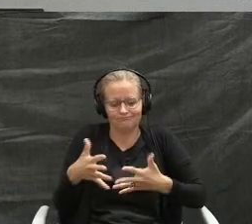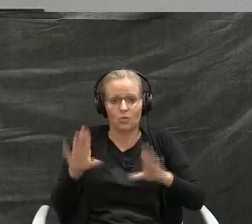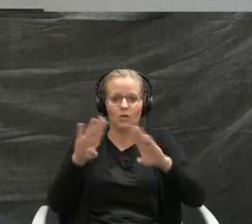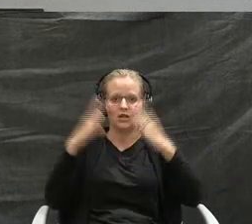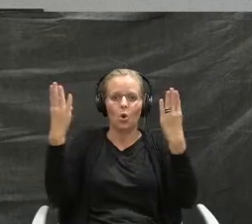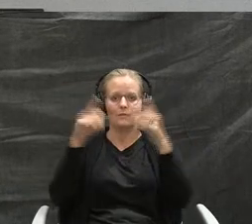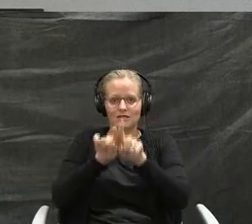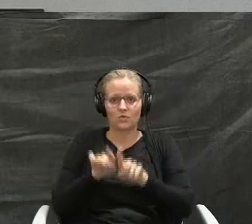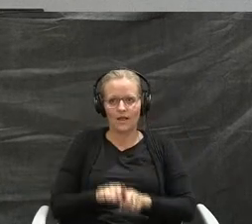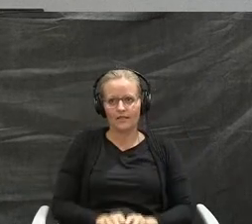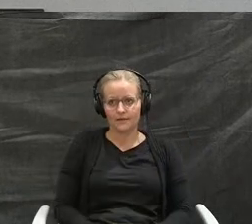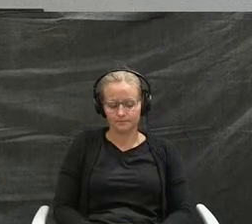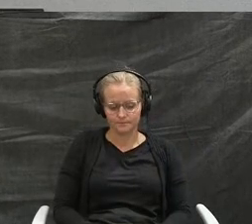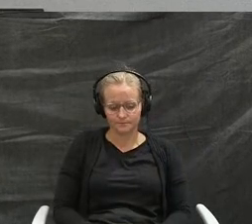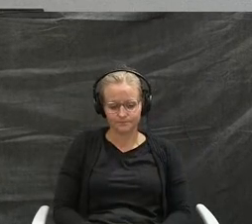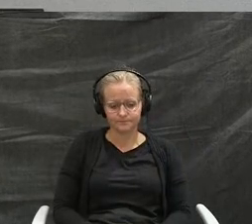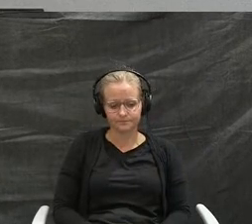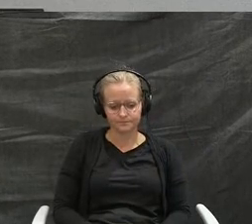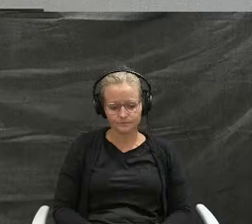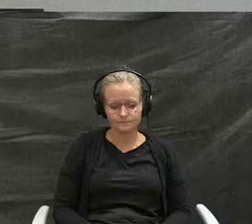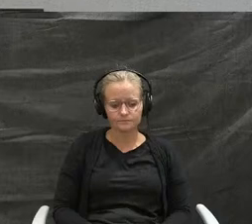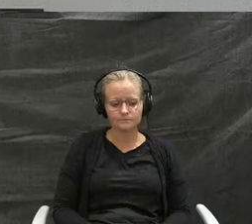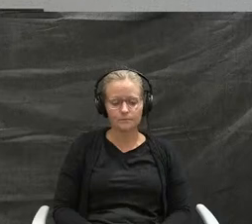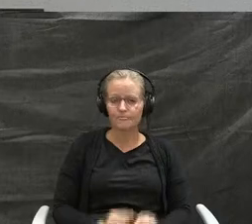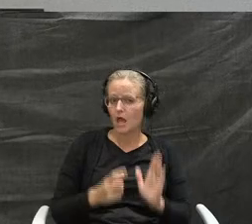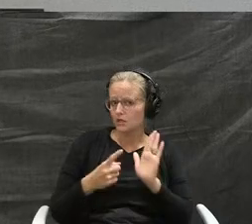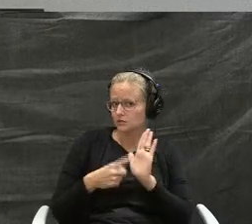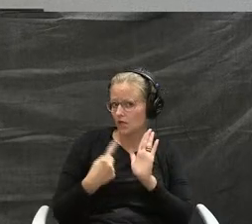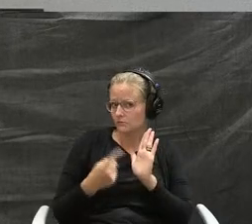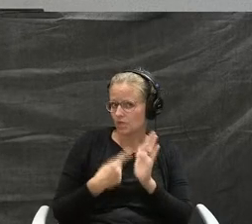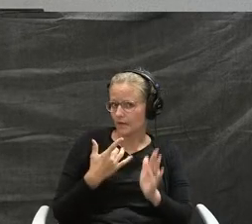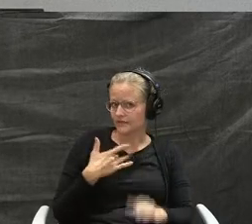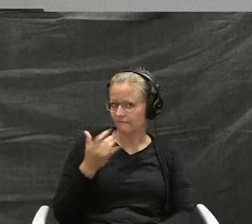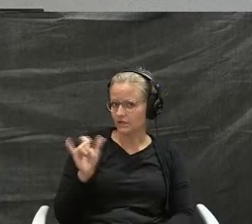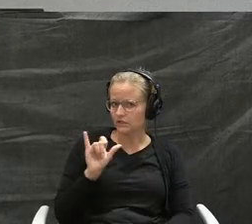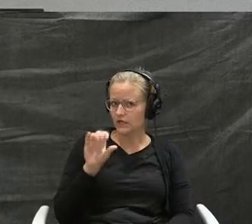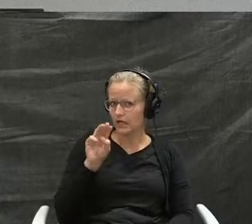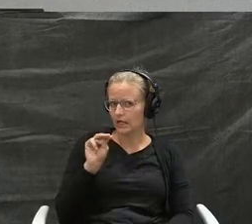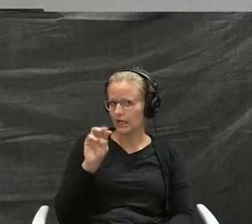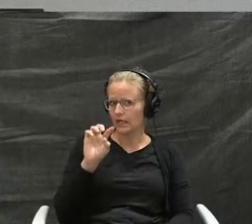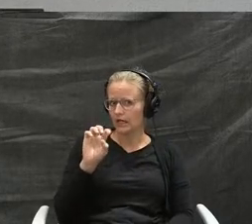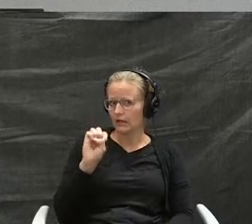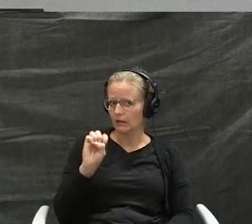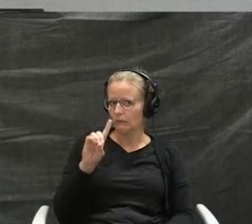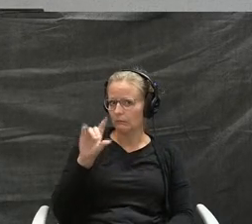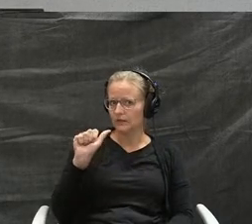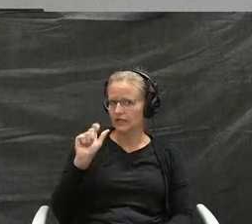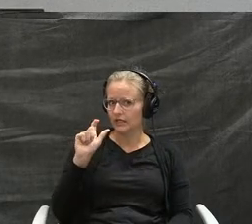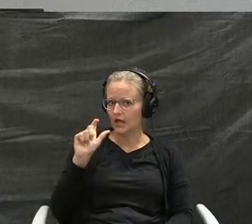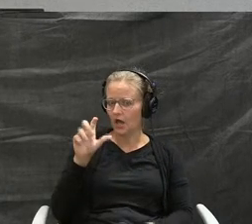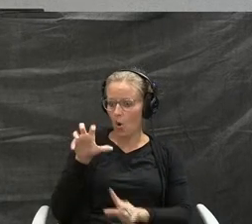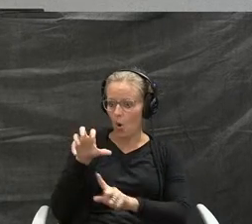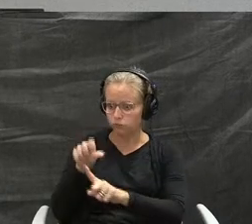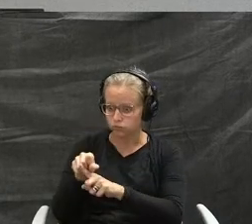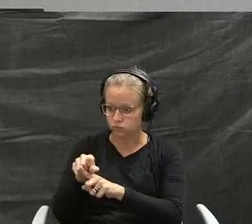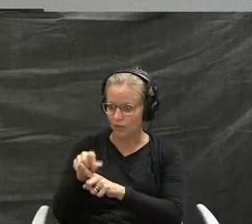It feels like sometimes the media tends to emphasize those studies that scare people. An increase concerns about the threat of the virus.